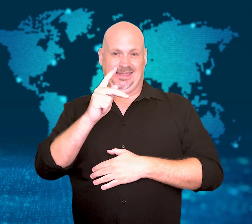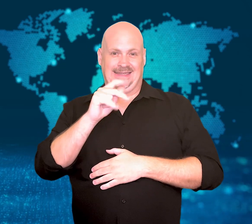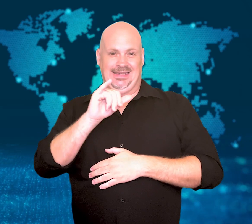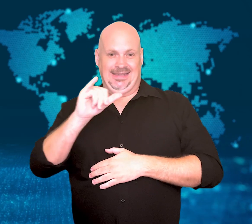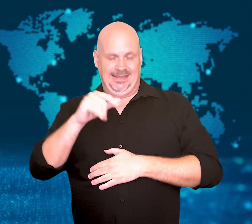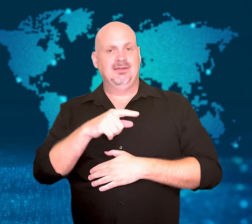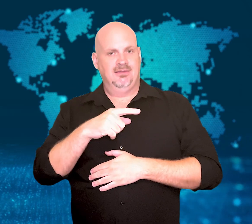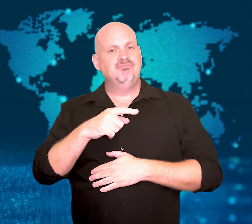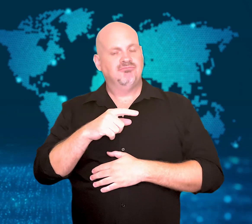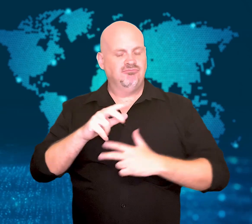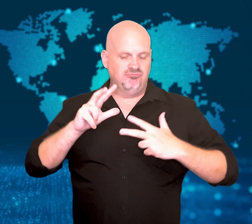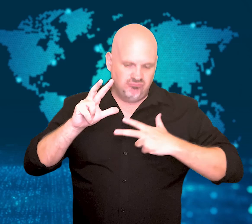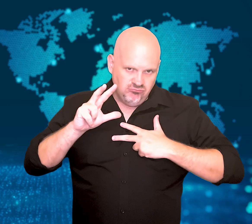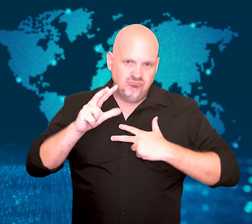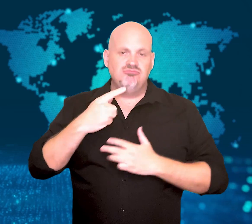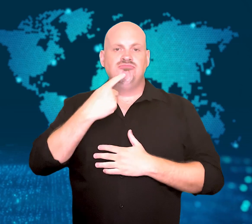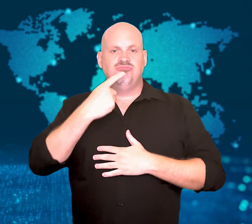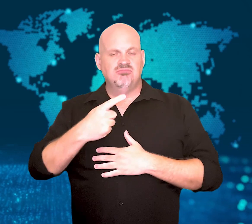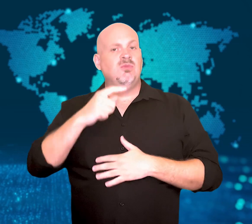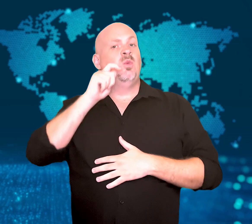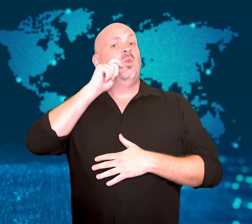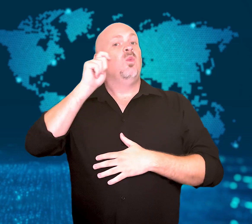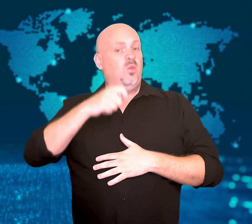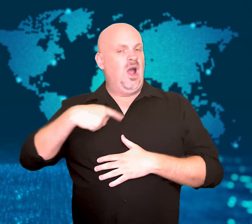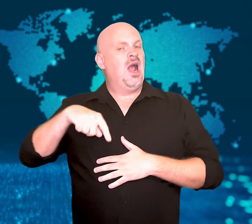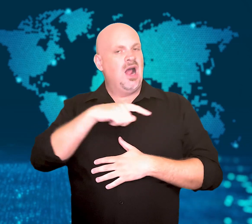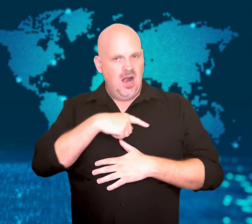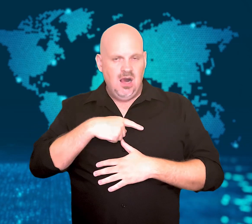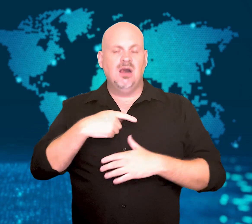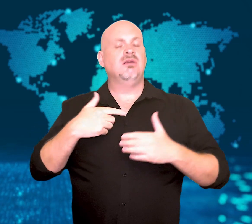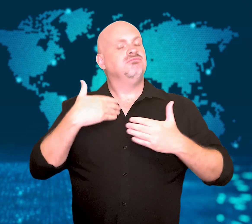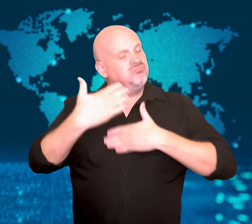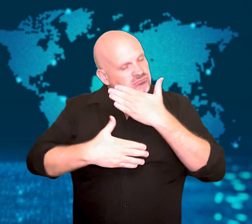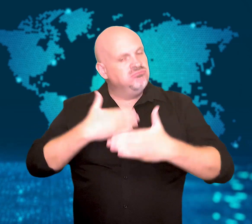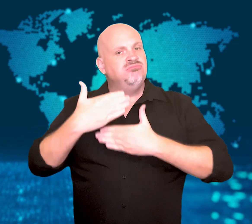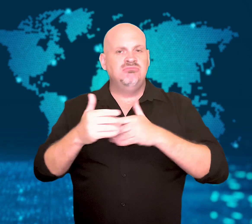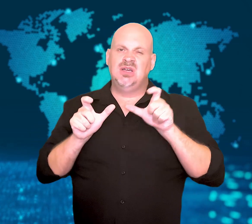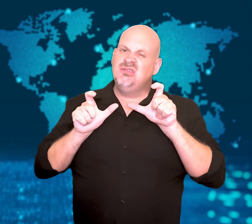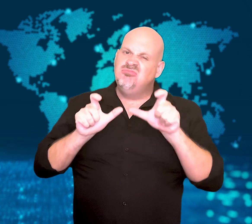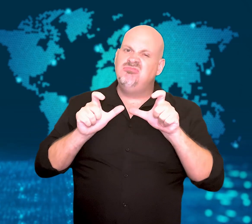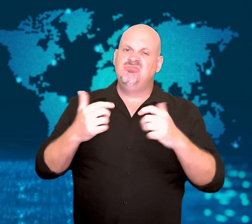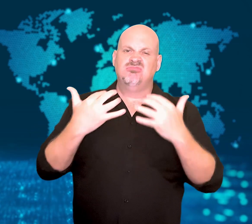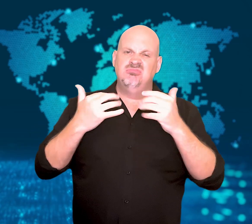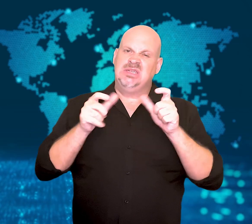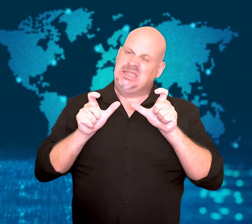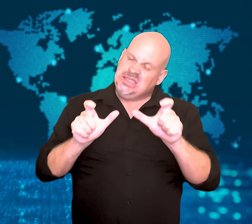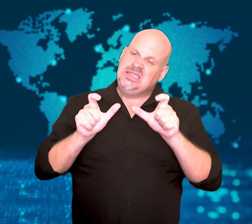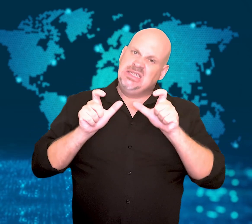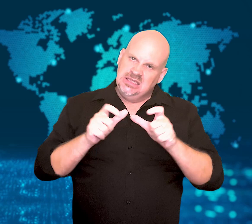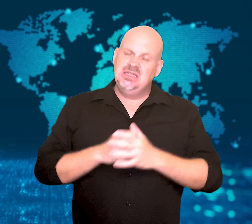since Russia started the war in February 2022.